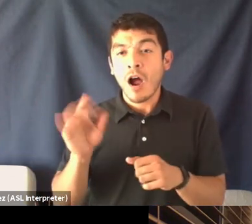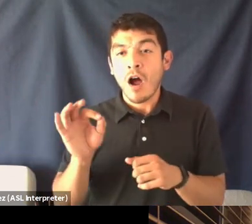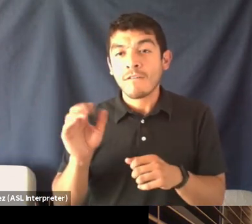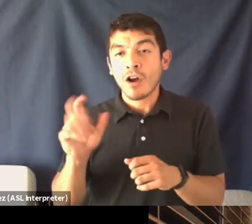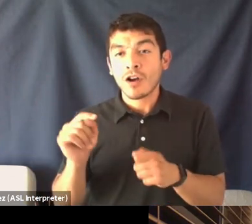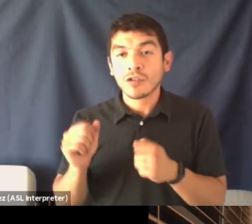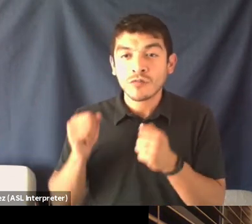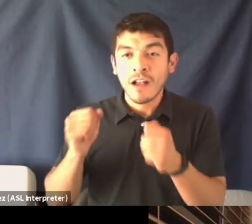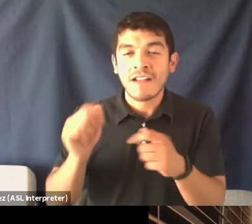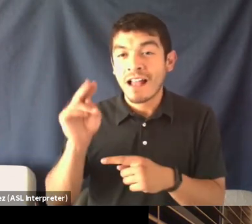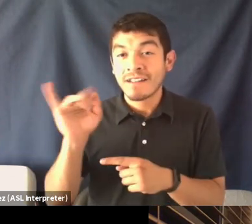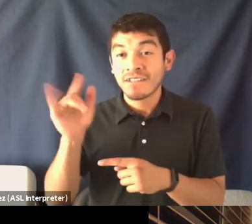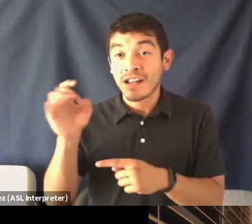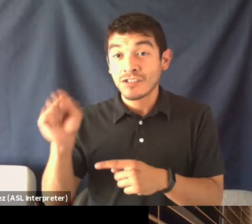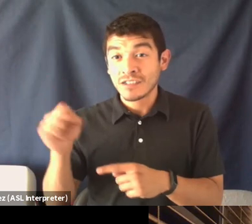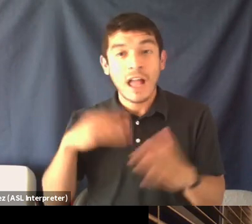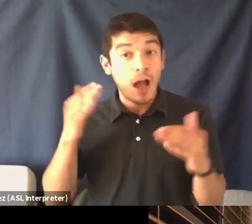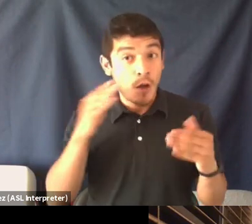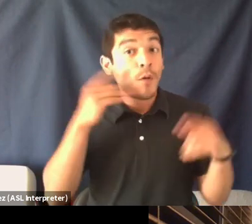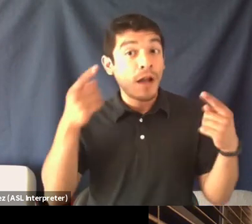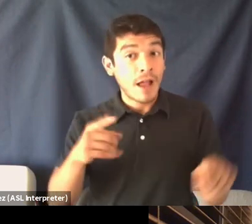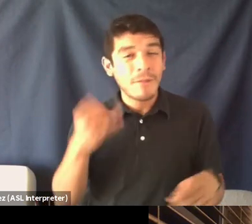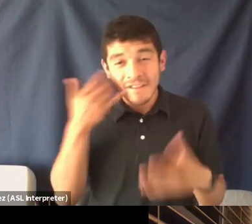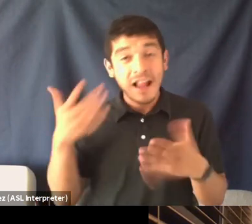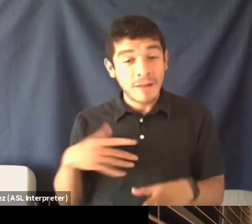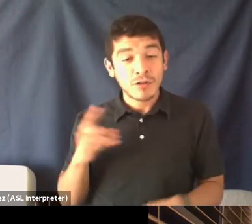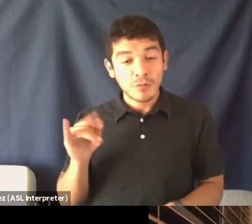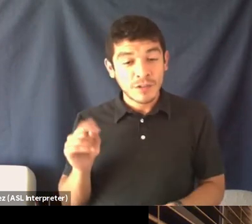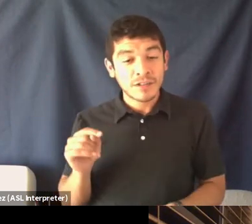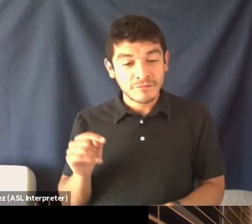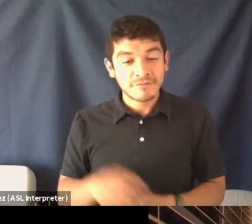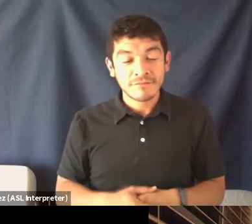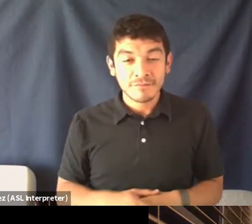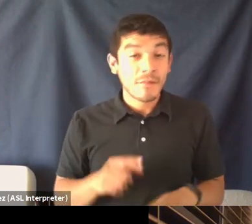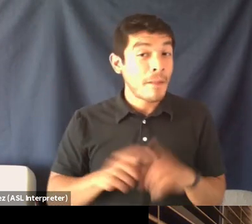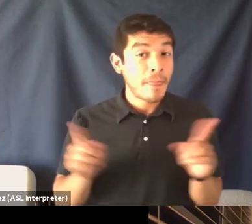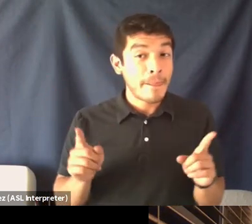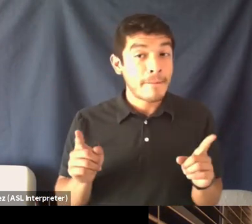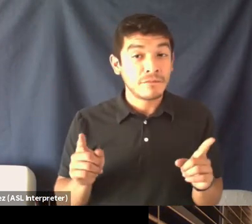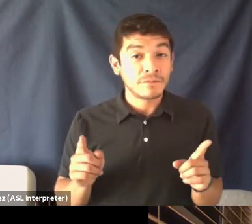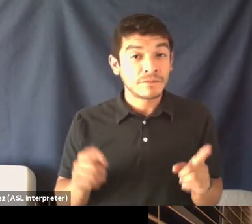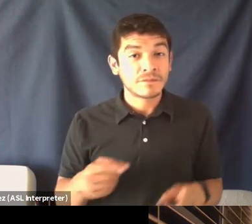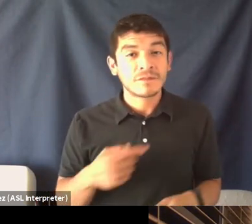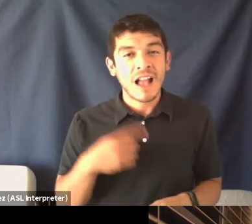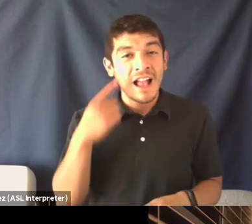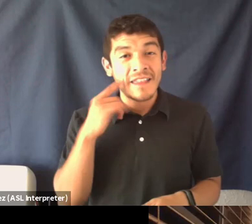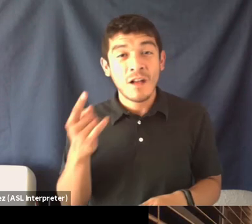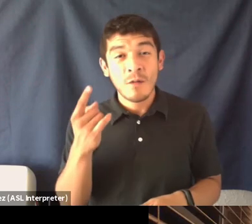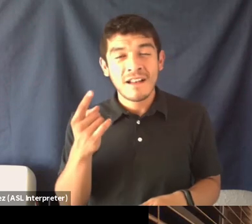which I very much hope happens, if they let us do it. But, yeah, I think that's the one of the bittersweet things